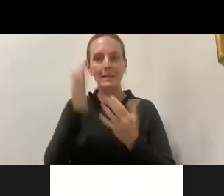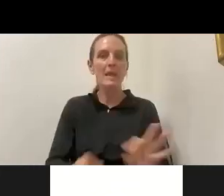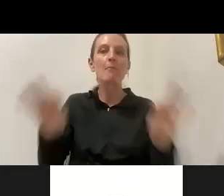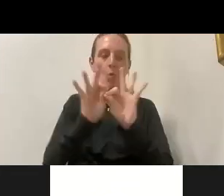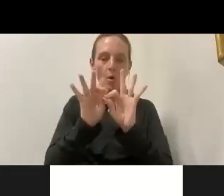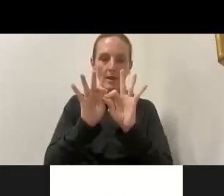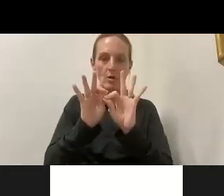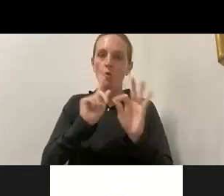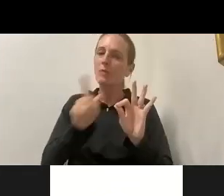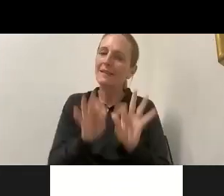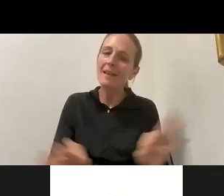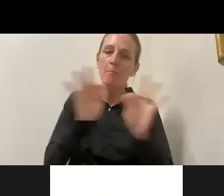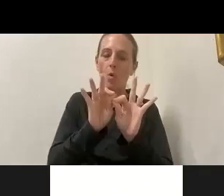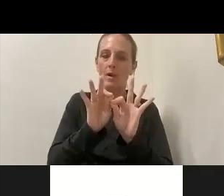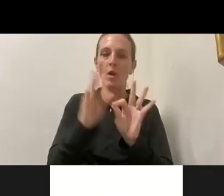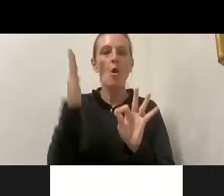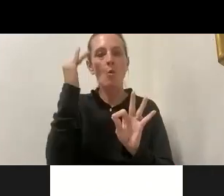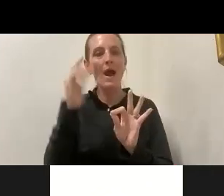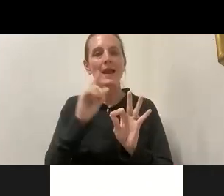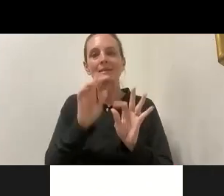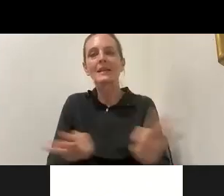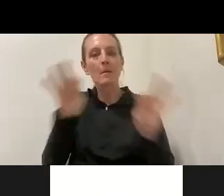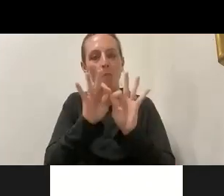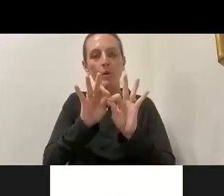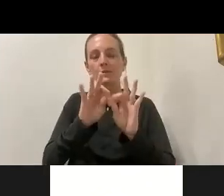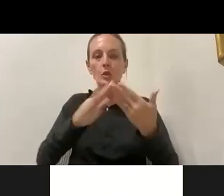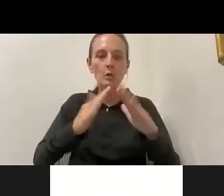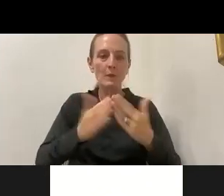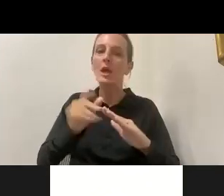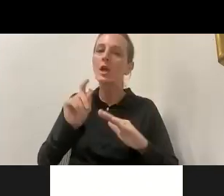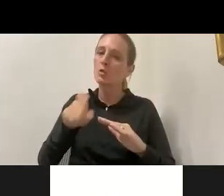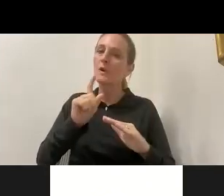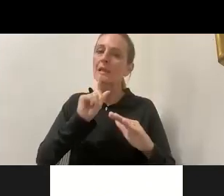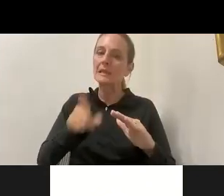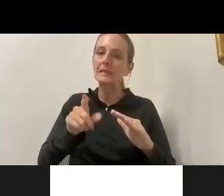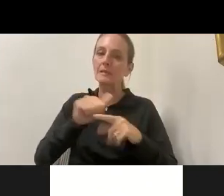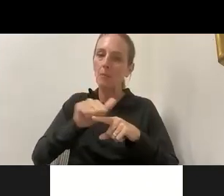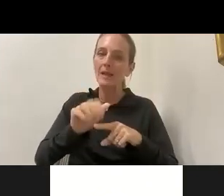why is it important to the community? You really want to come up with a really good elevator pitch. Next slide.